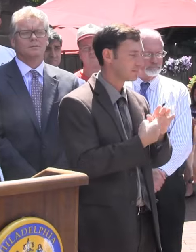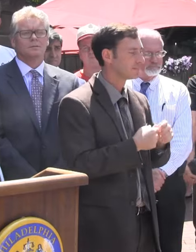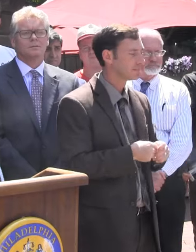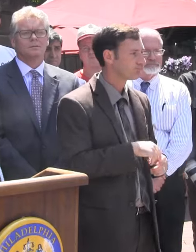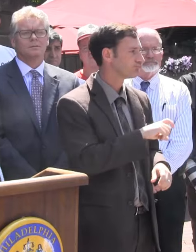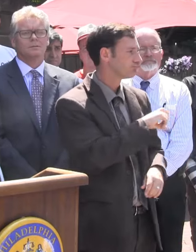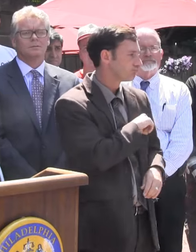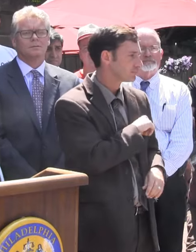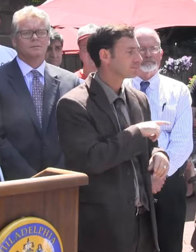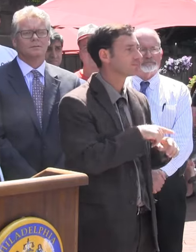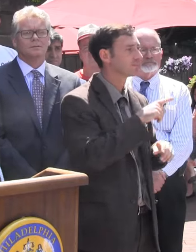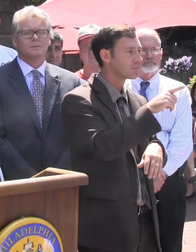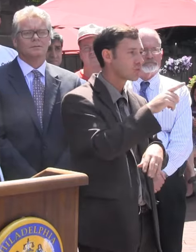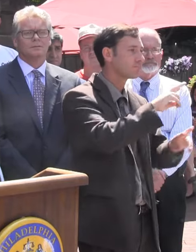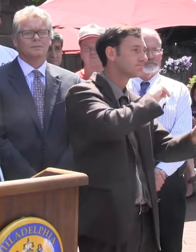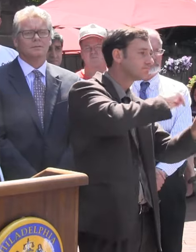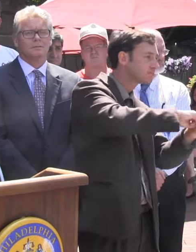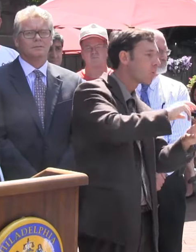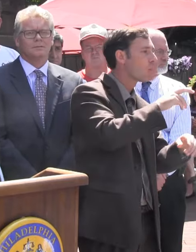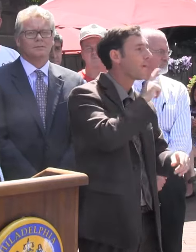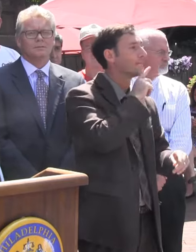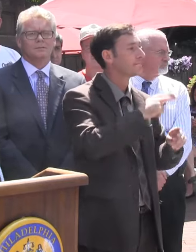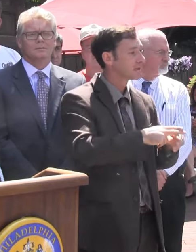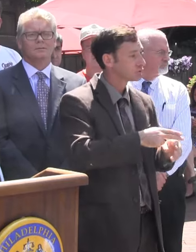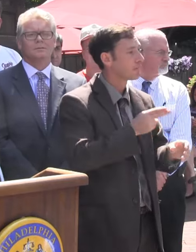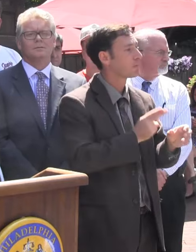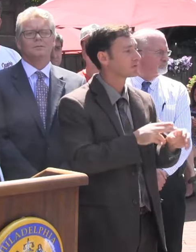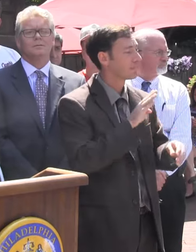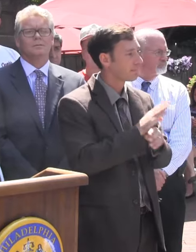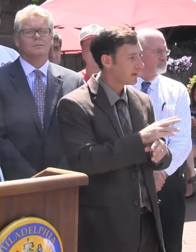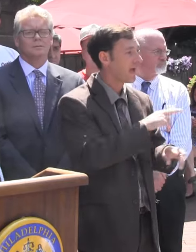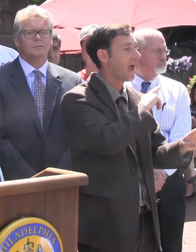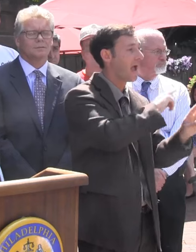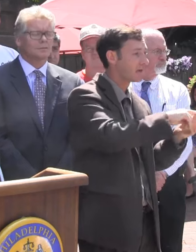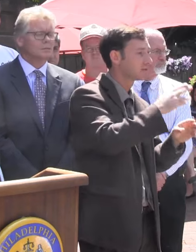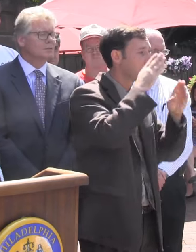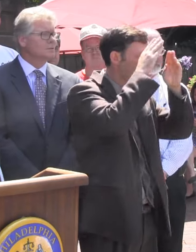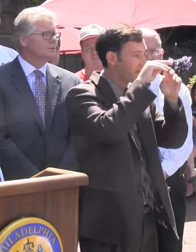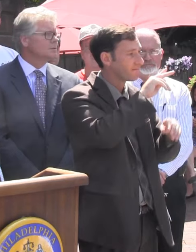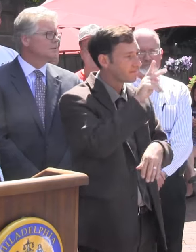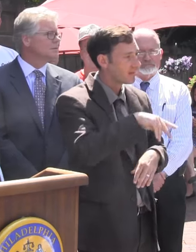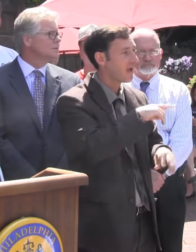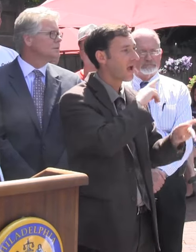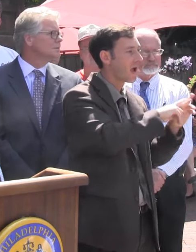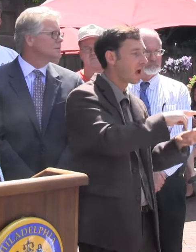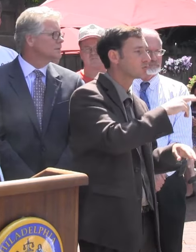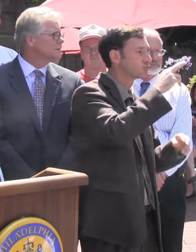tag or mention a participating business and include #popeinphilly and #romecontest and